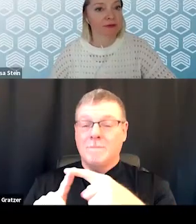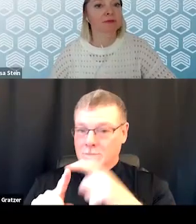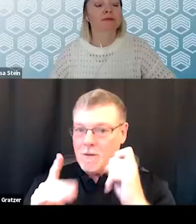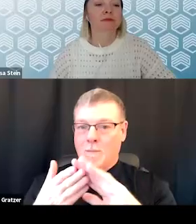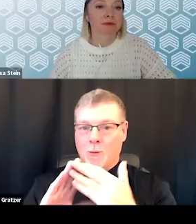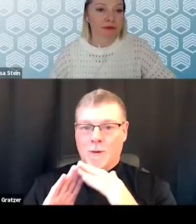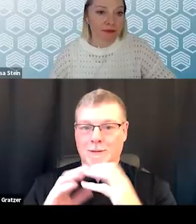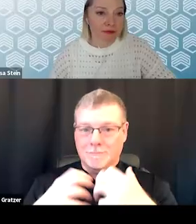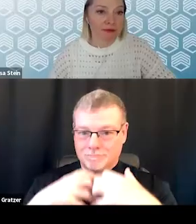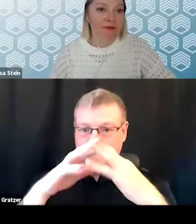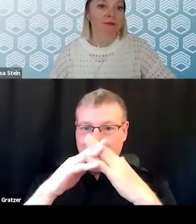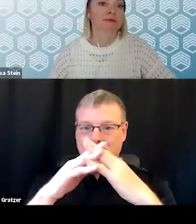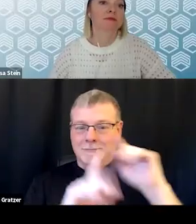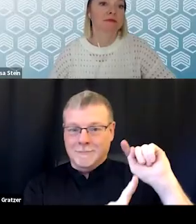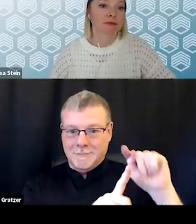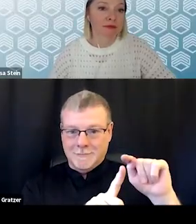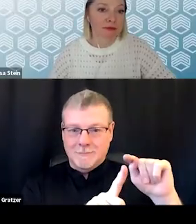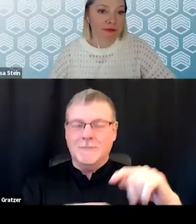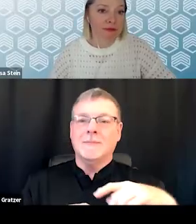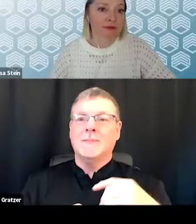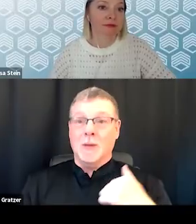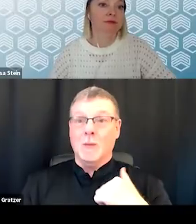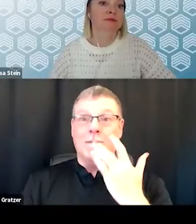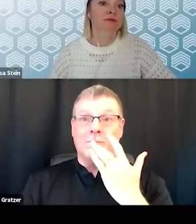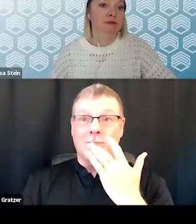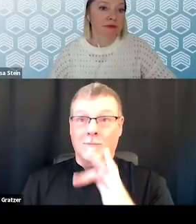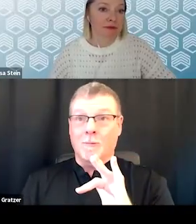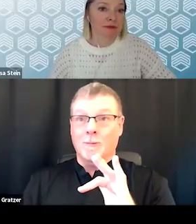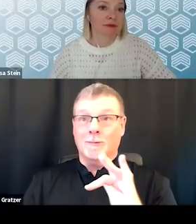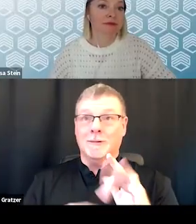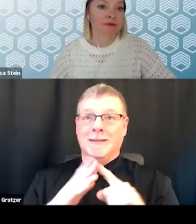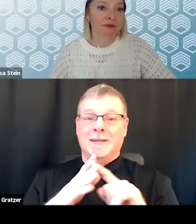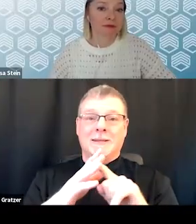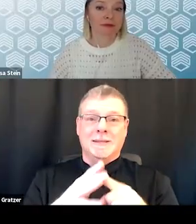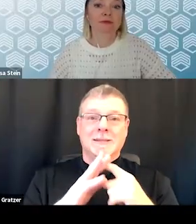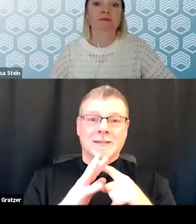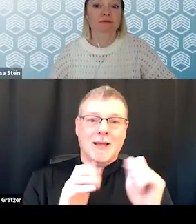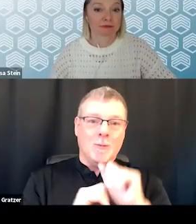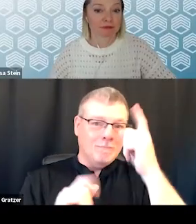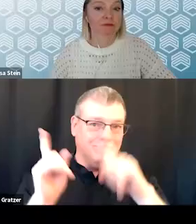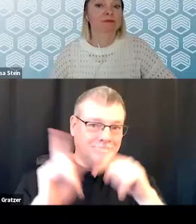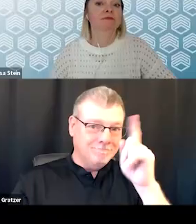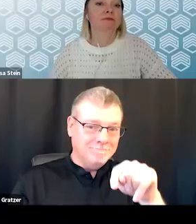And so we initially, you know, we were fortunate enough to start out with that buy-in because it was community